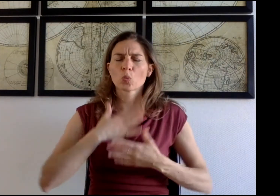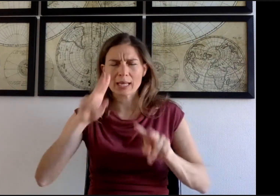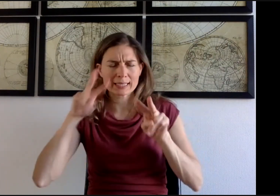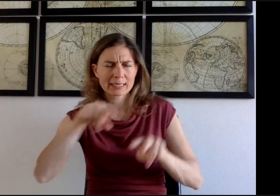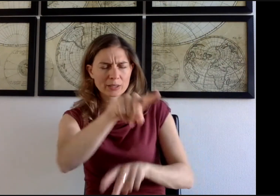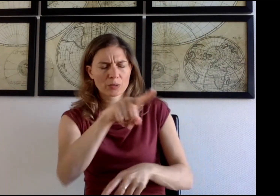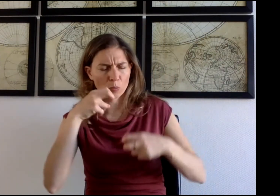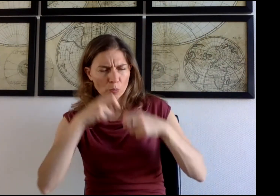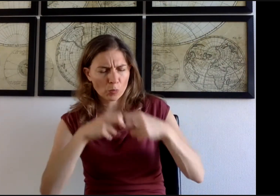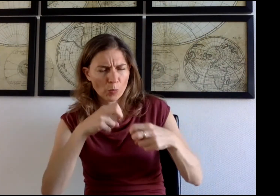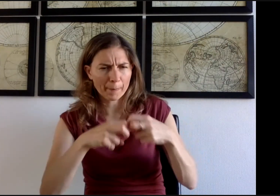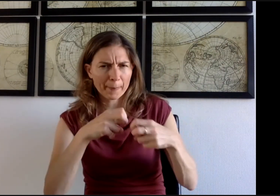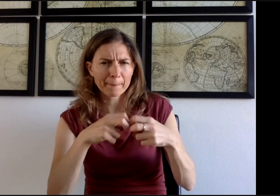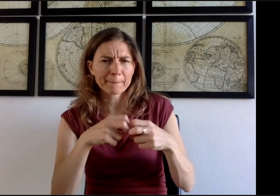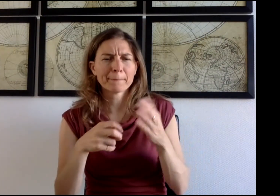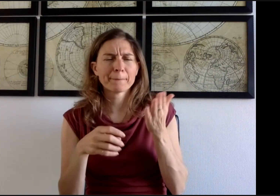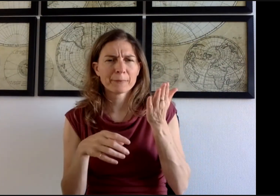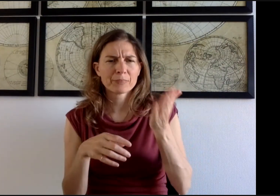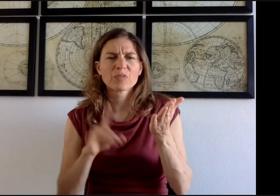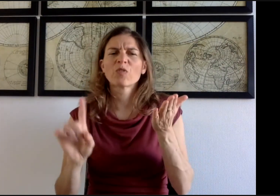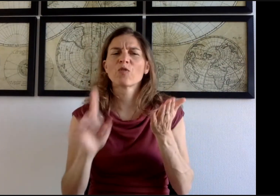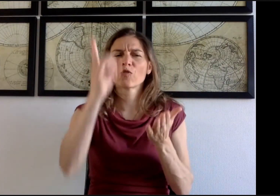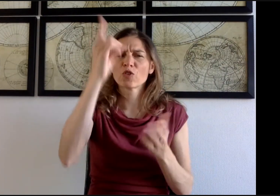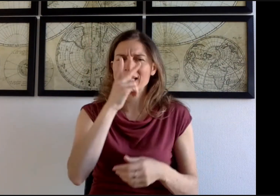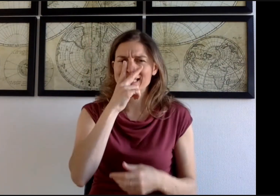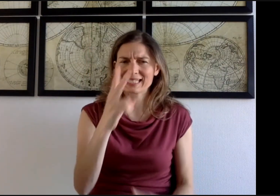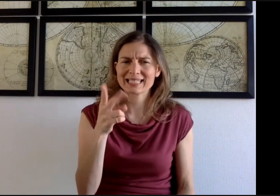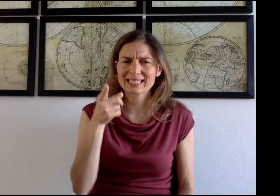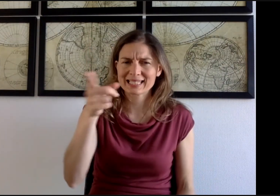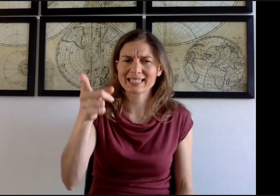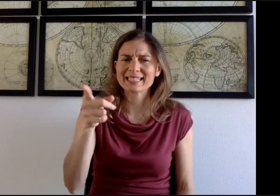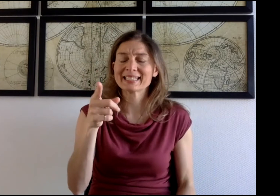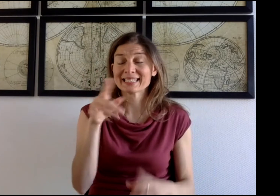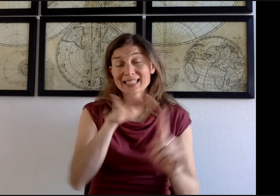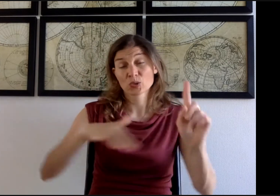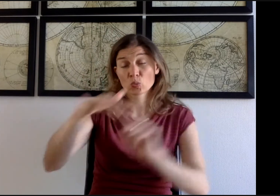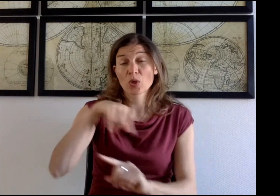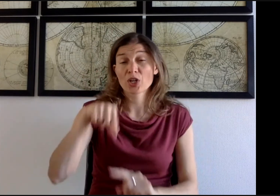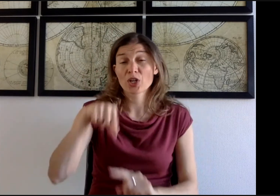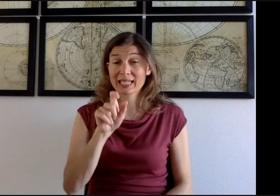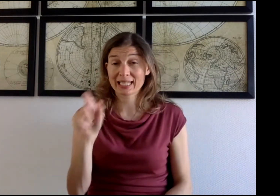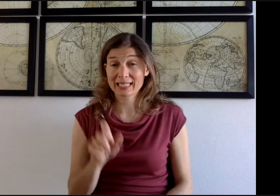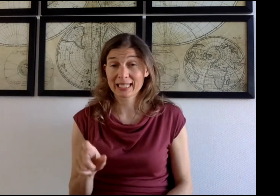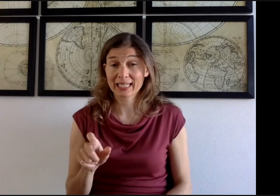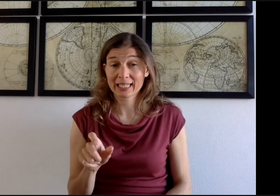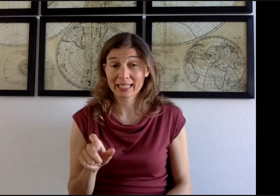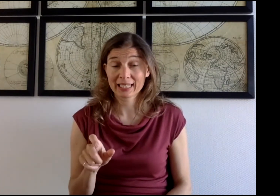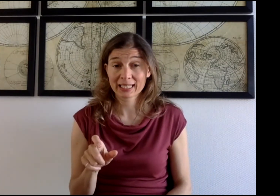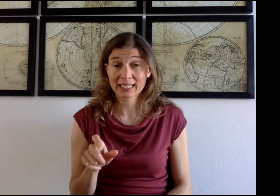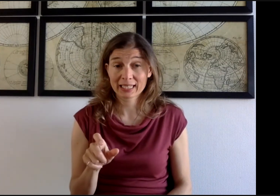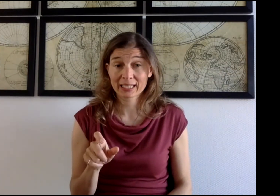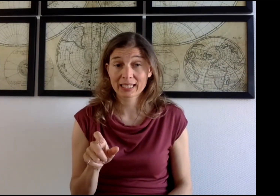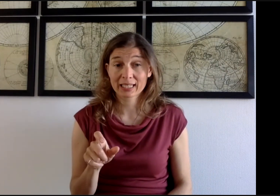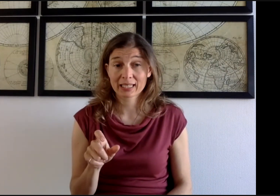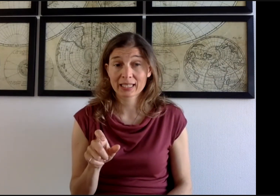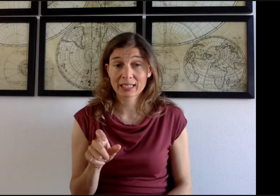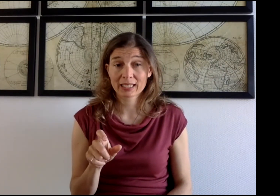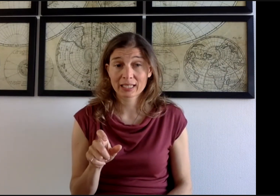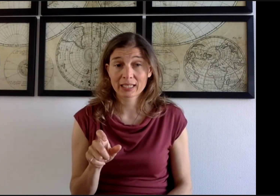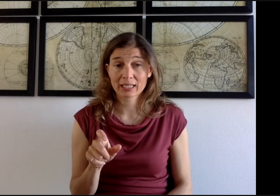to the EDF situation in Italy given by the extension in Greece